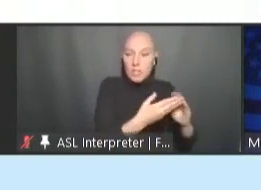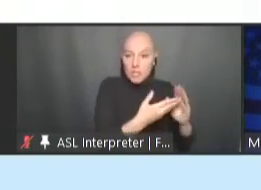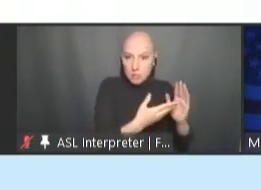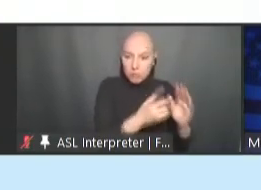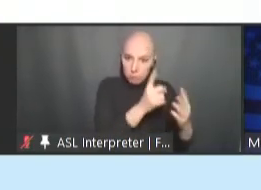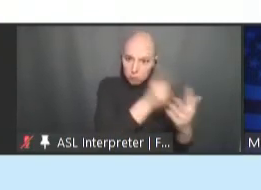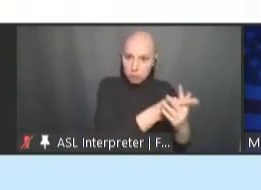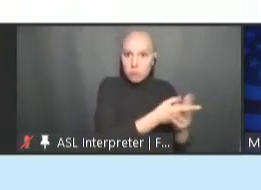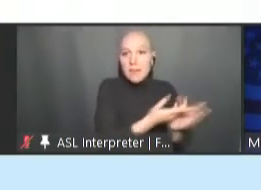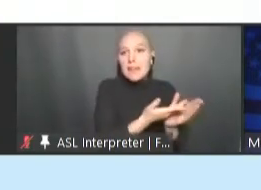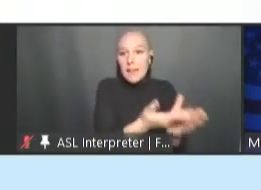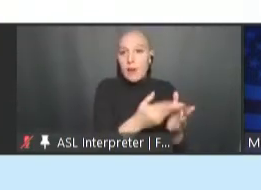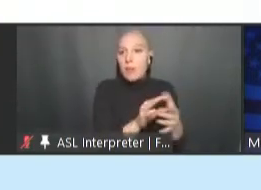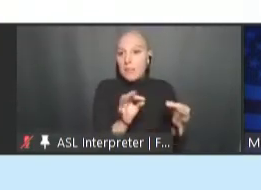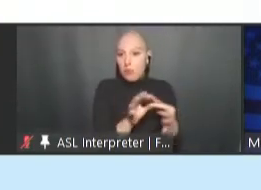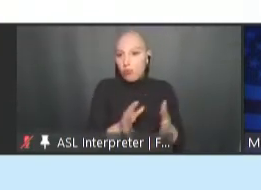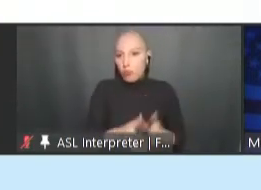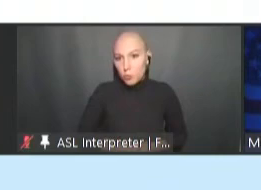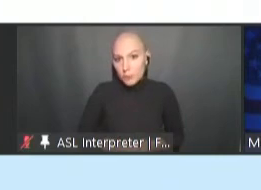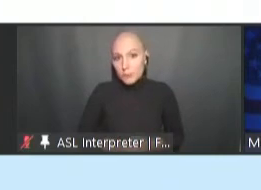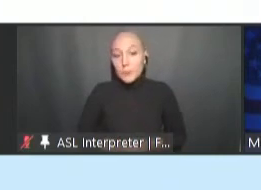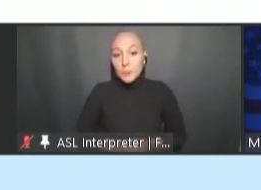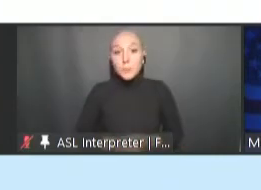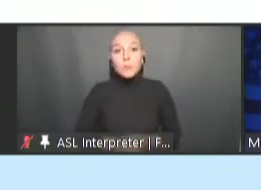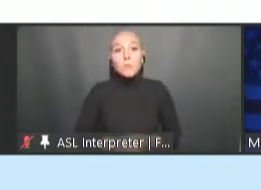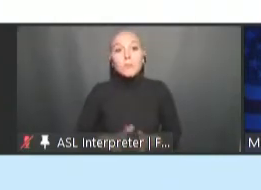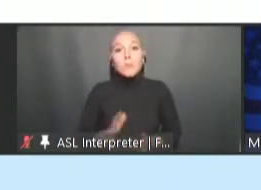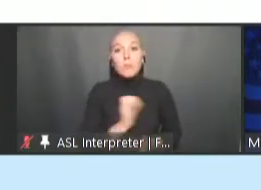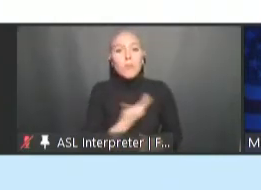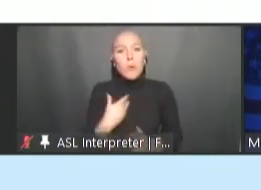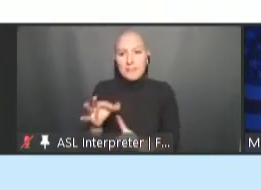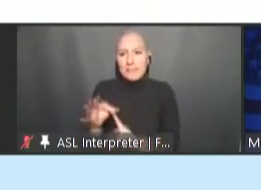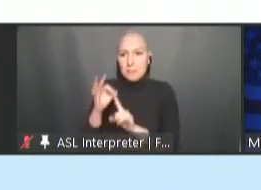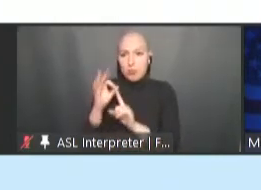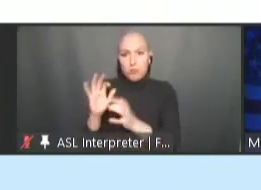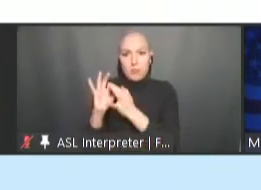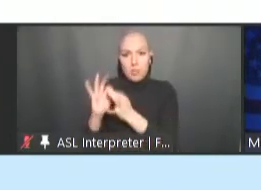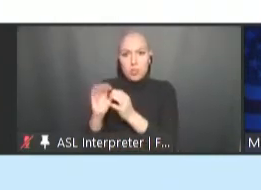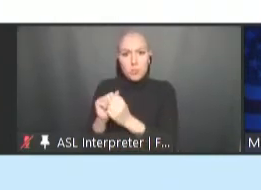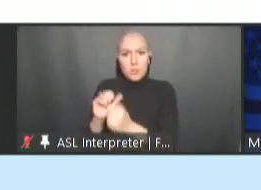We have a special relationship with the CDC and have enjoyed that for many, many years,